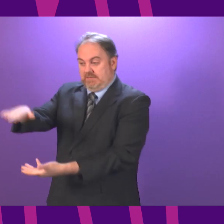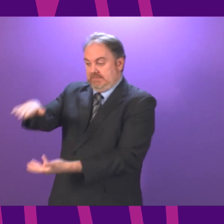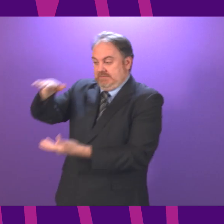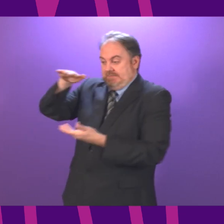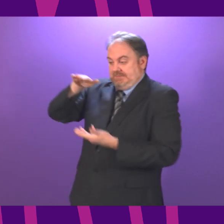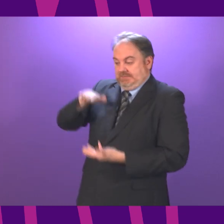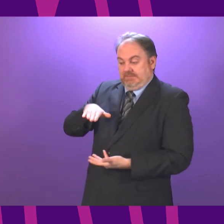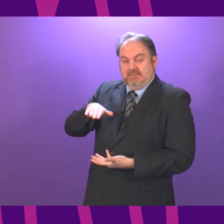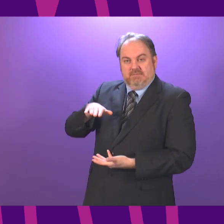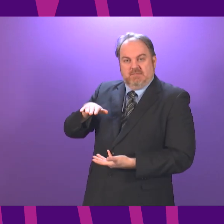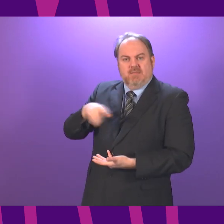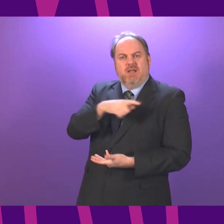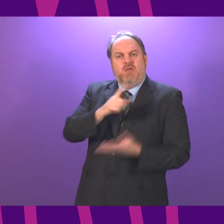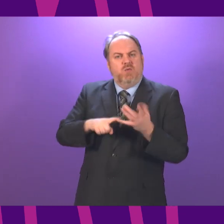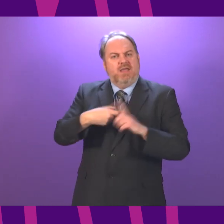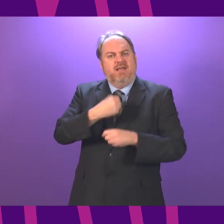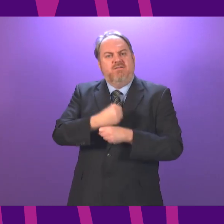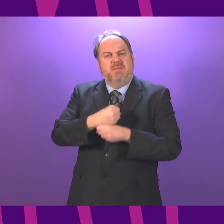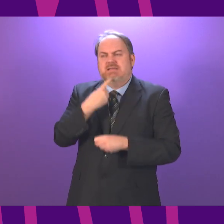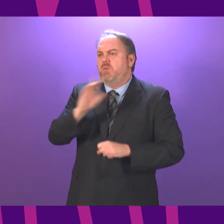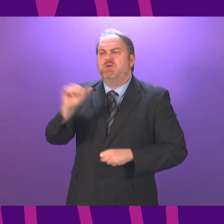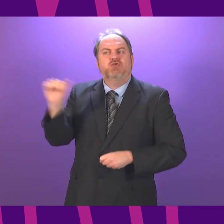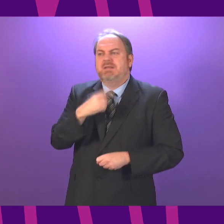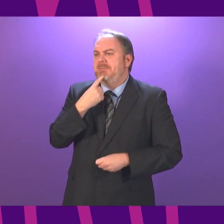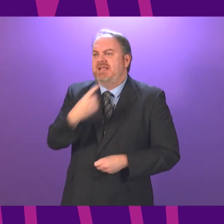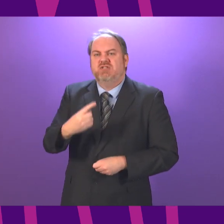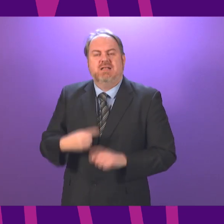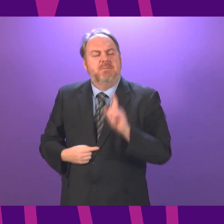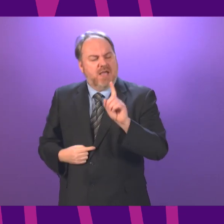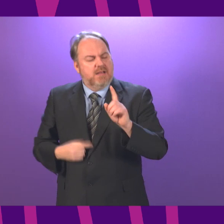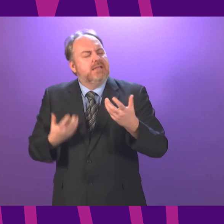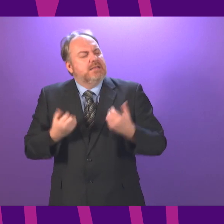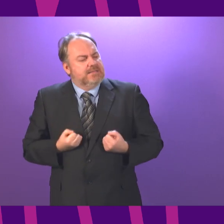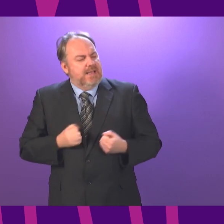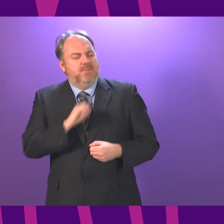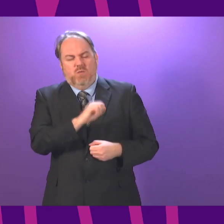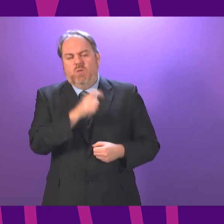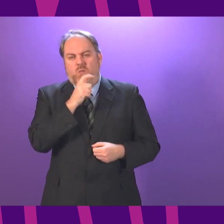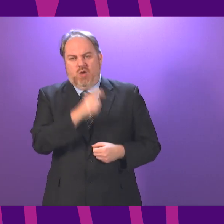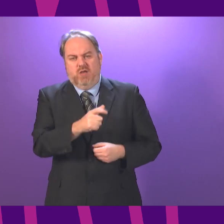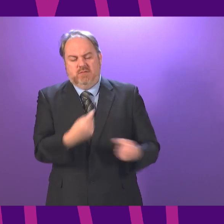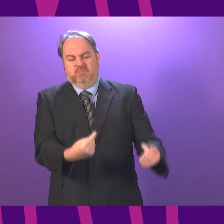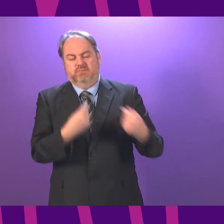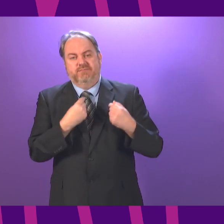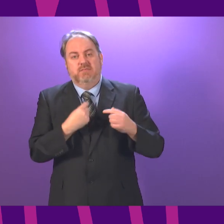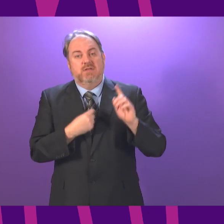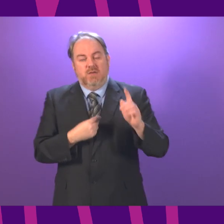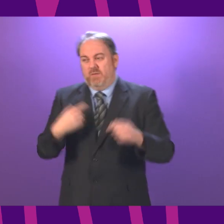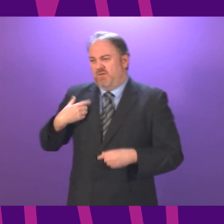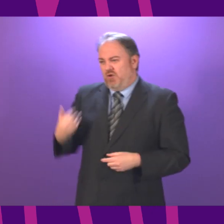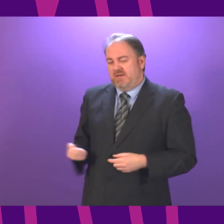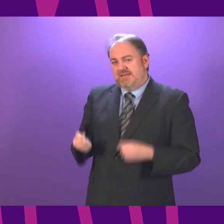total number of doses that are allocated, but let us take what she says—that must mean that,